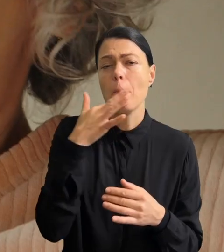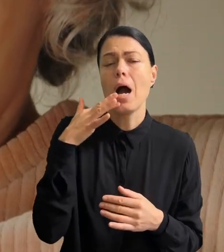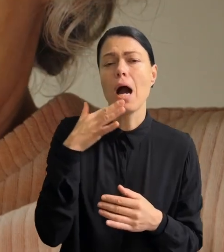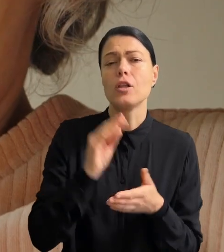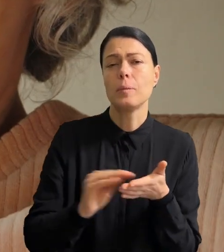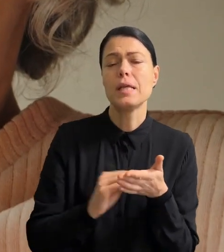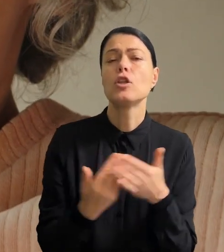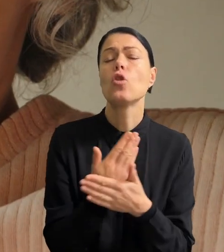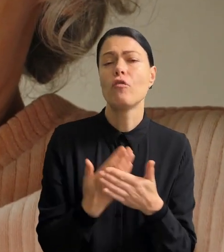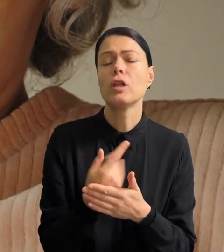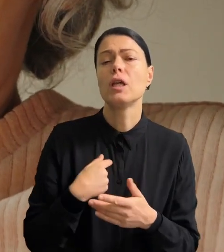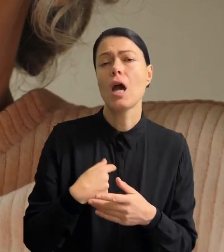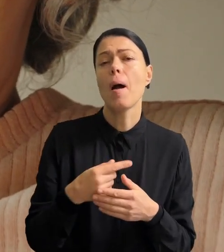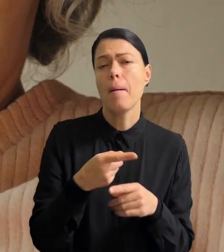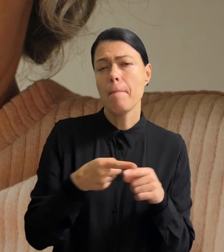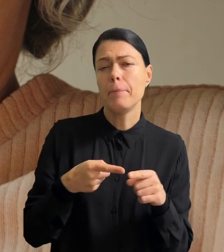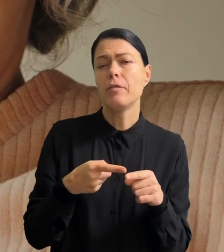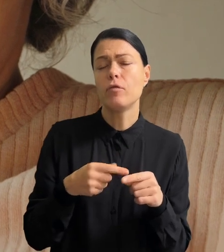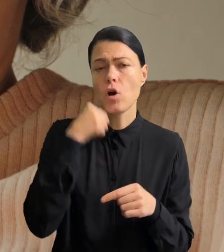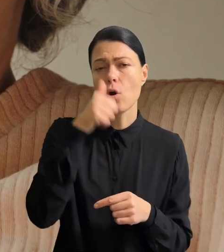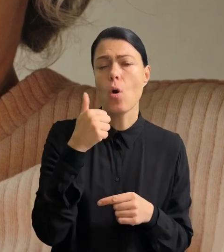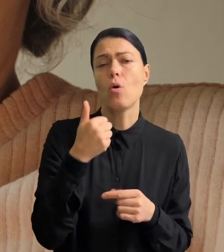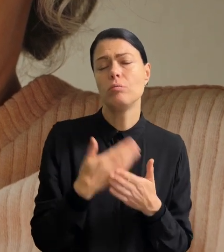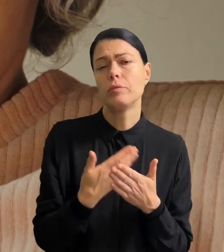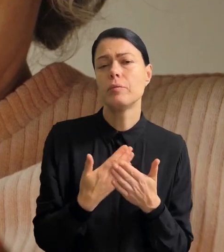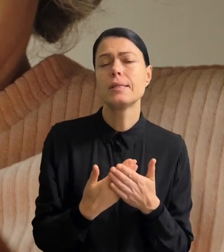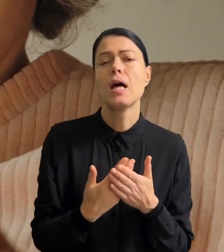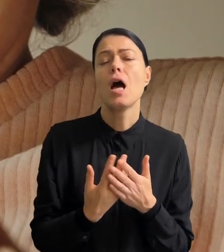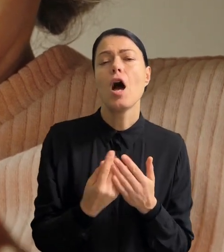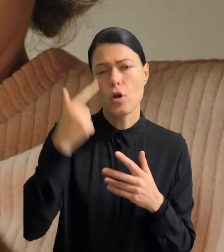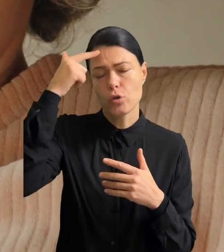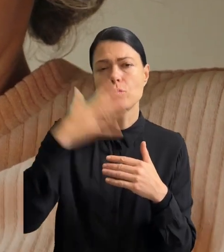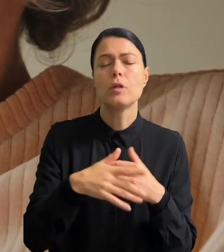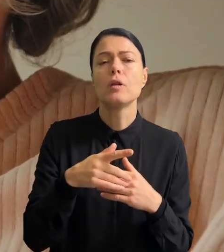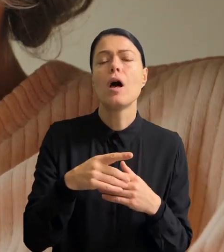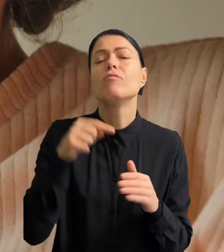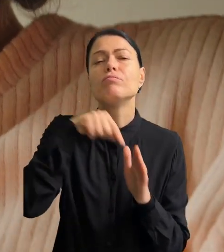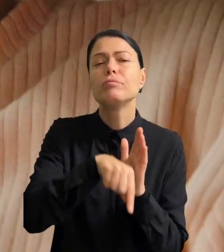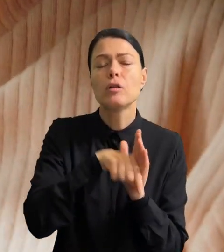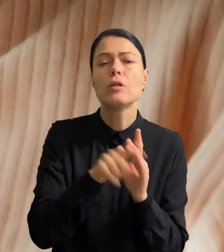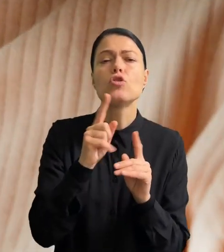For almost six months, I always knew what was happening in real time.